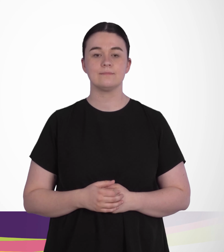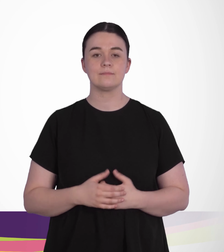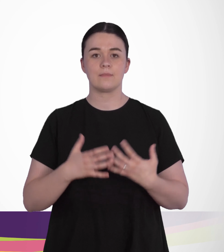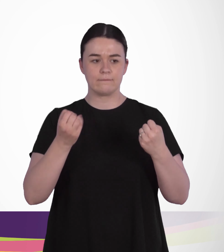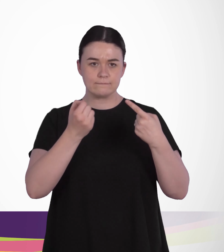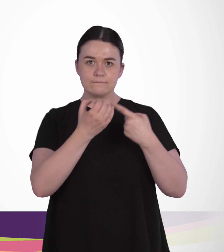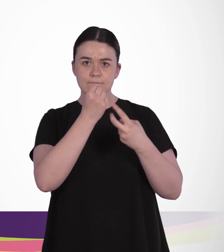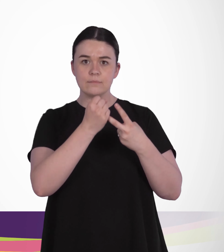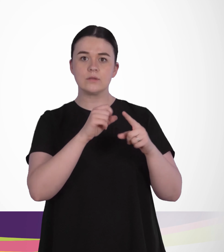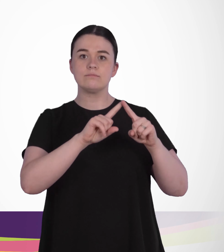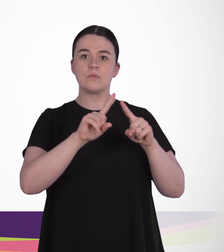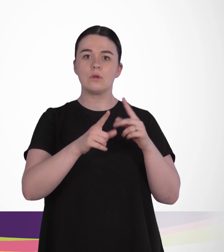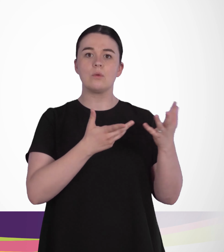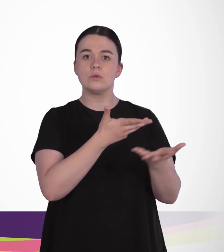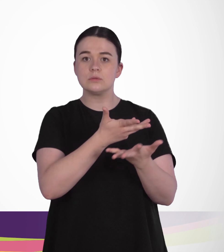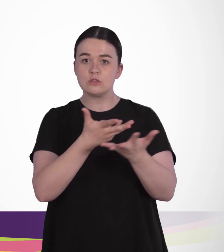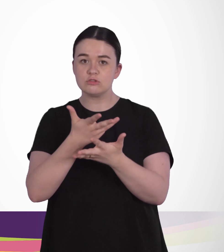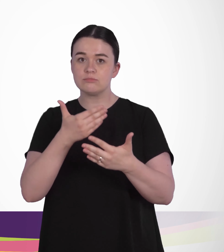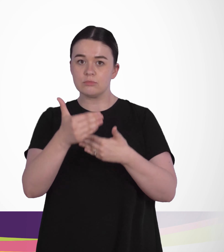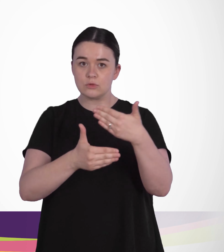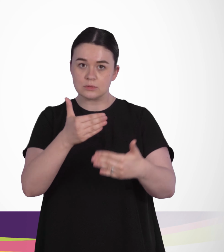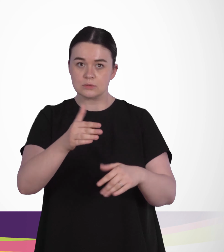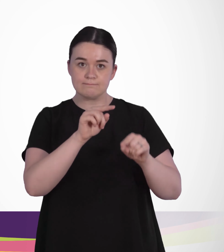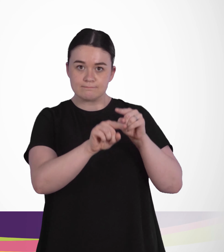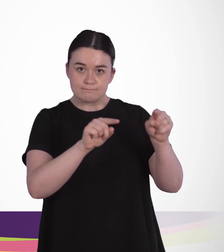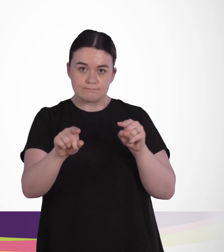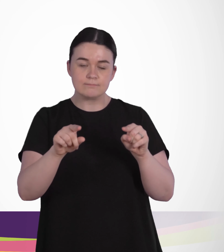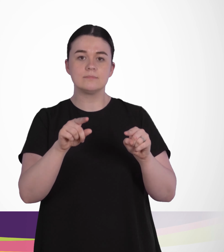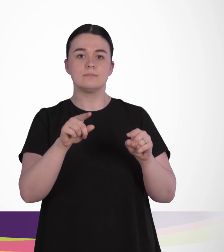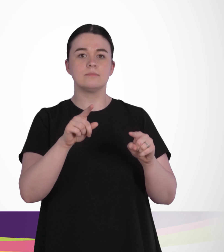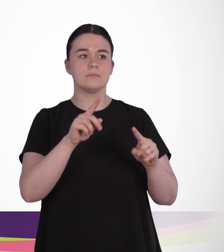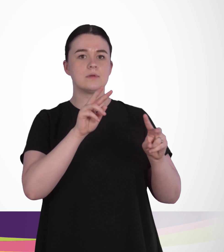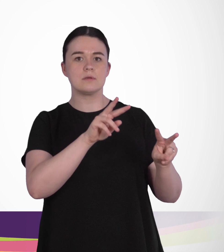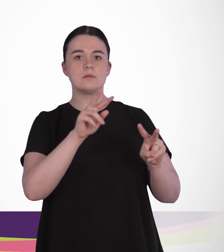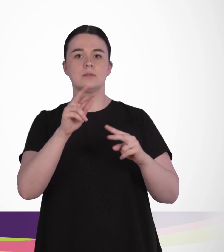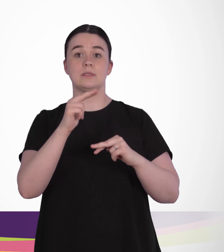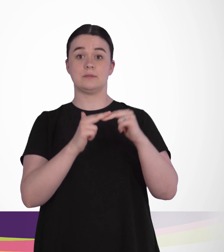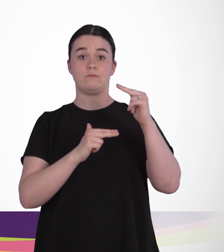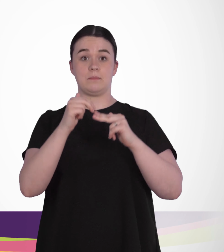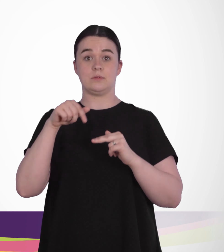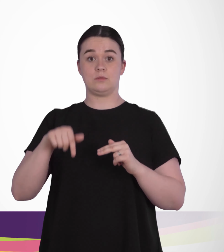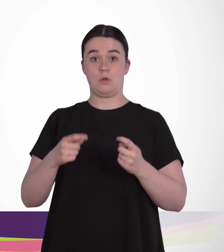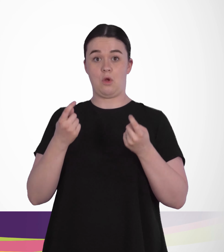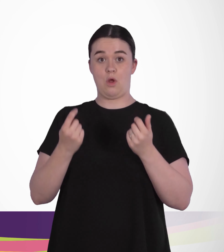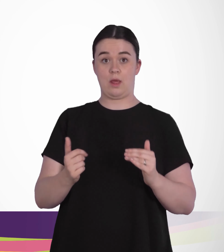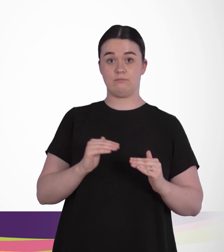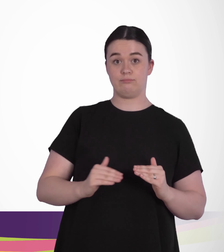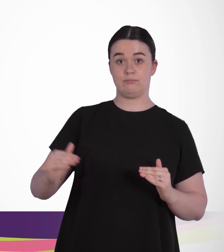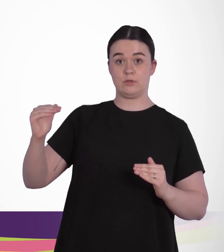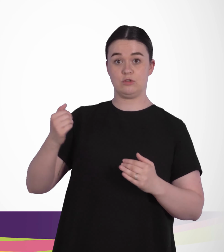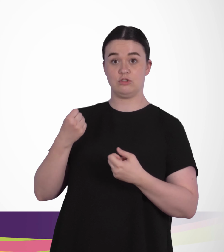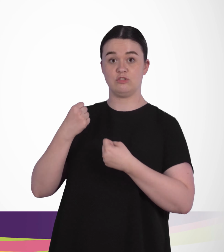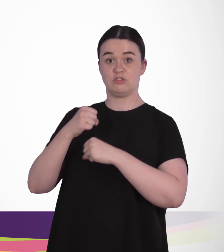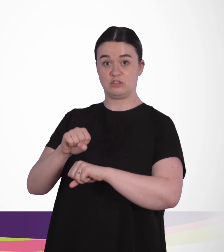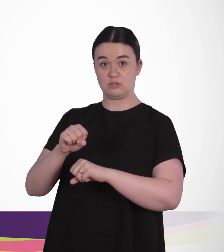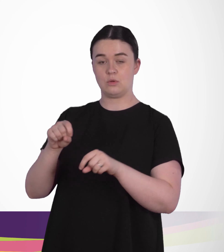The findings from the consultation process has informed the development of the Early Years Strategy